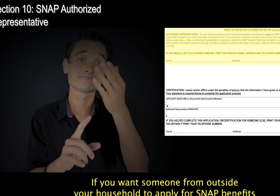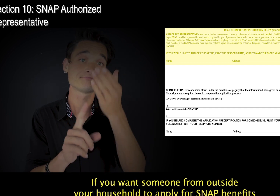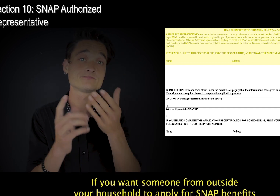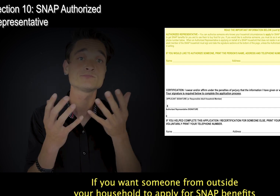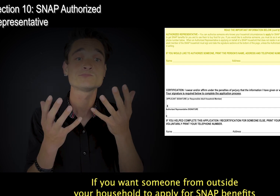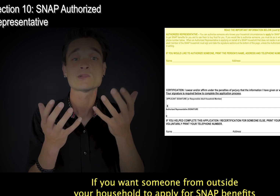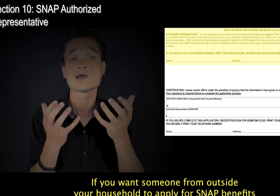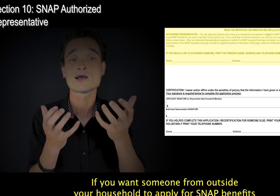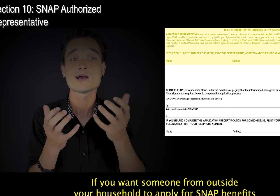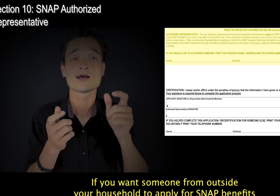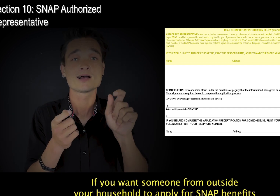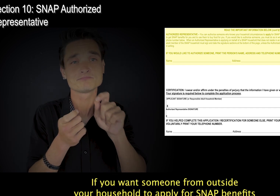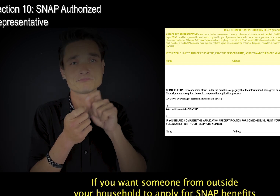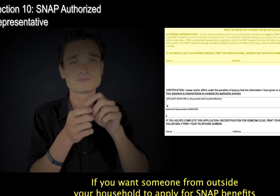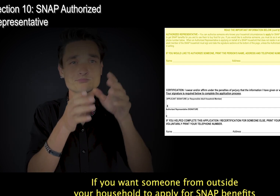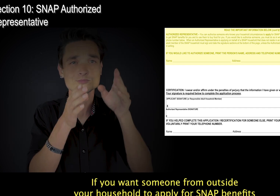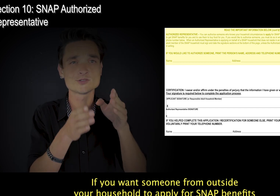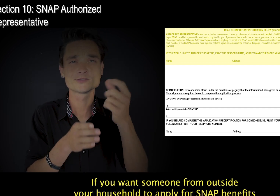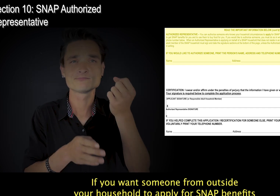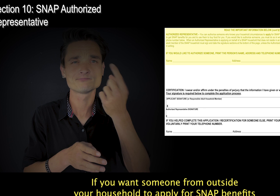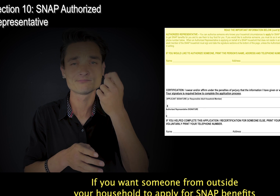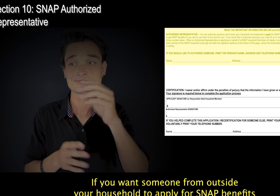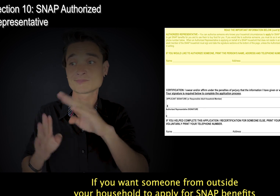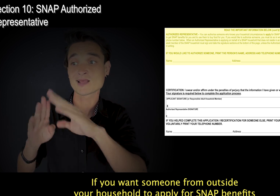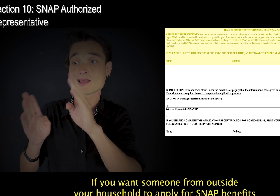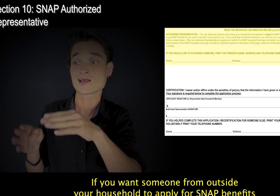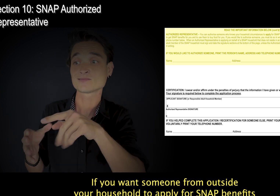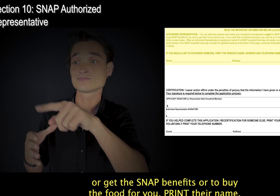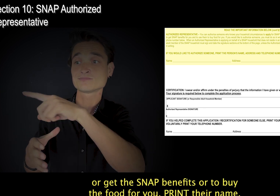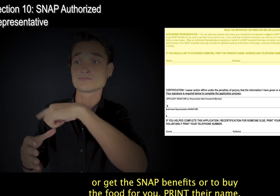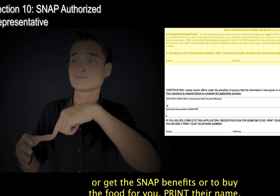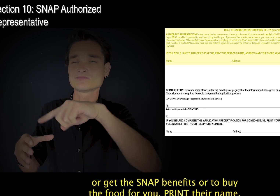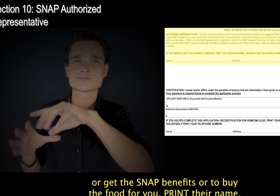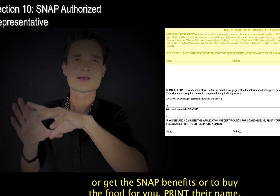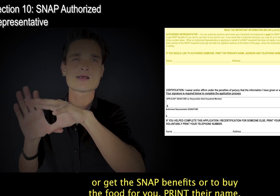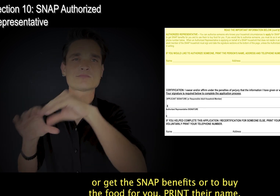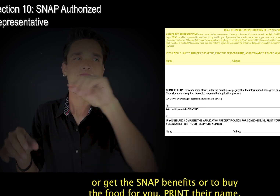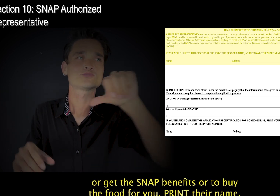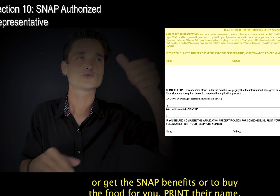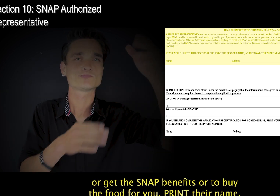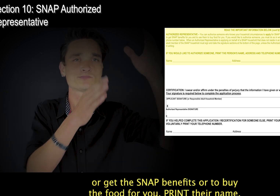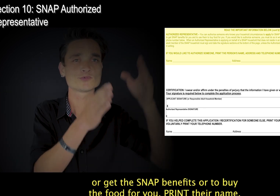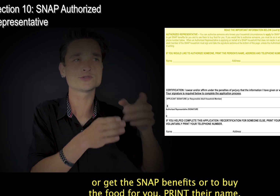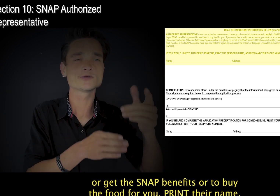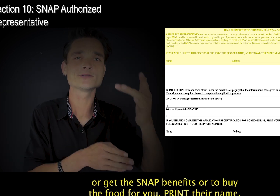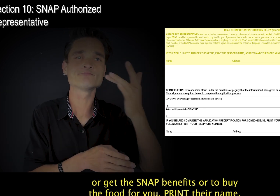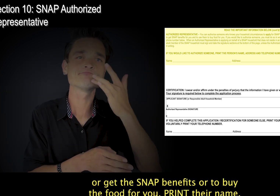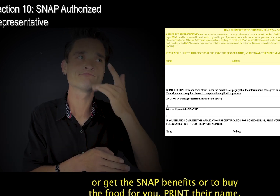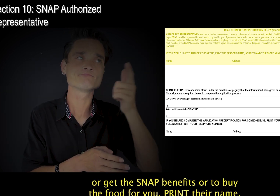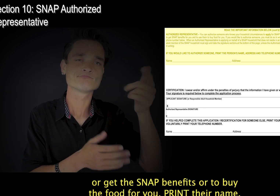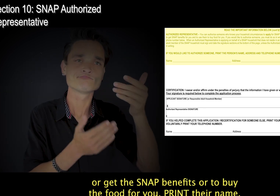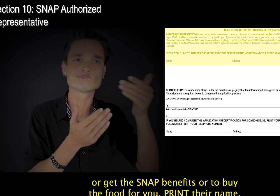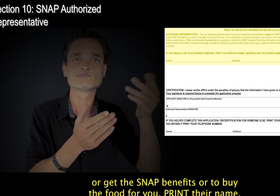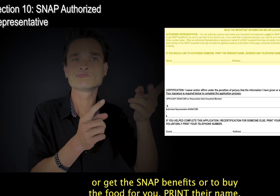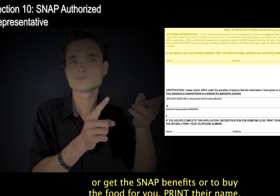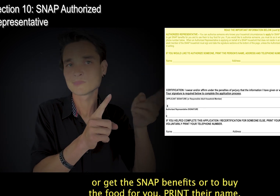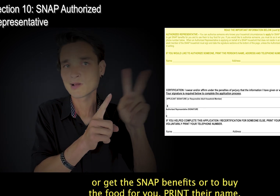If you want someone from outside your household to apply for SNAP benefits or get the SNAP benefits or to buy the food for you, PRINT their name,